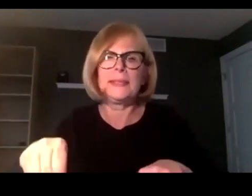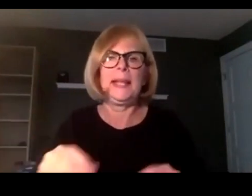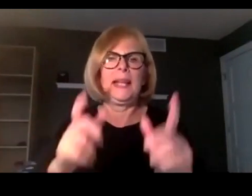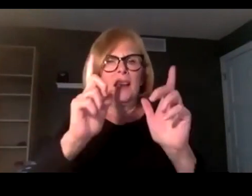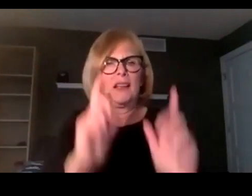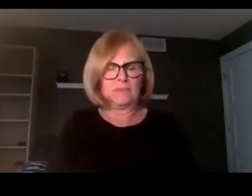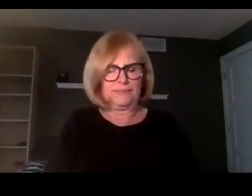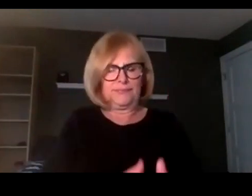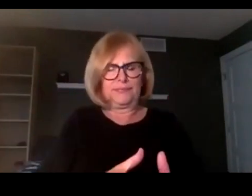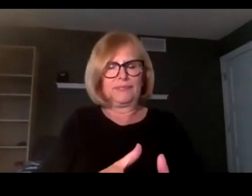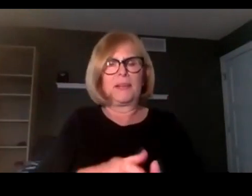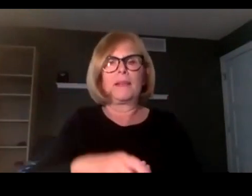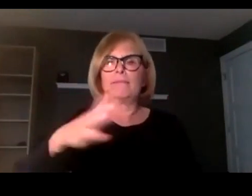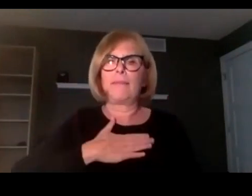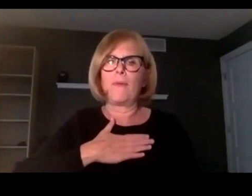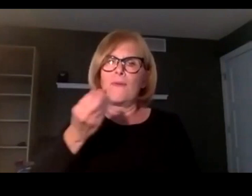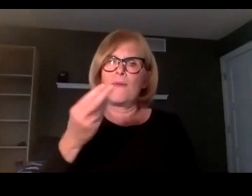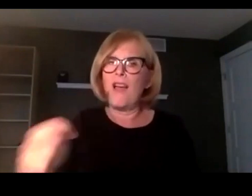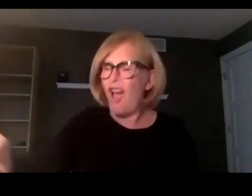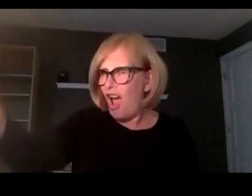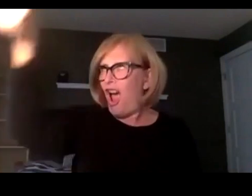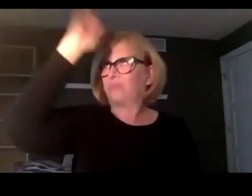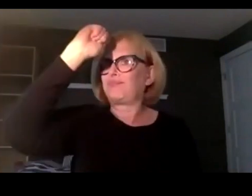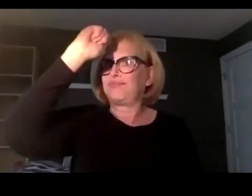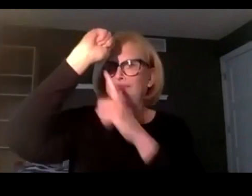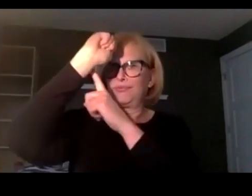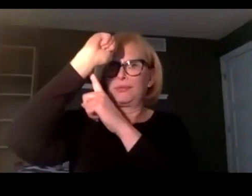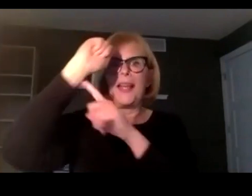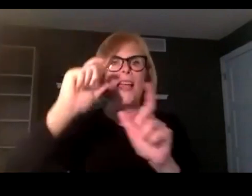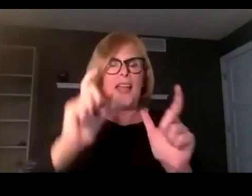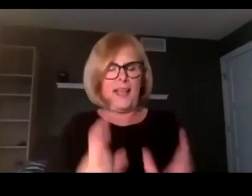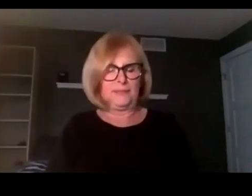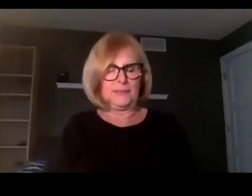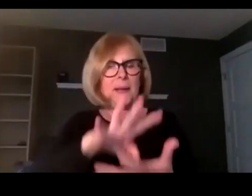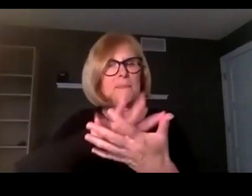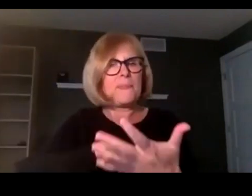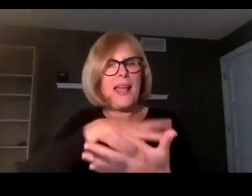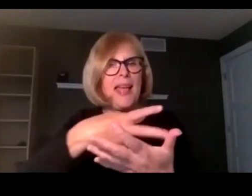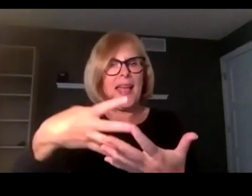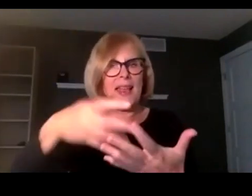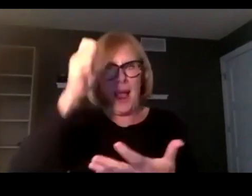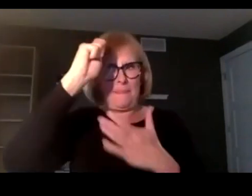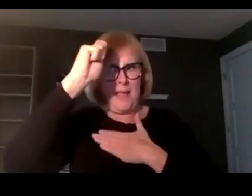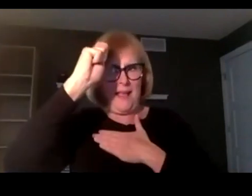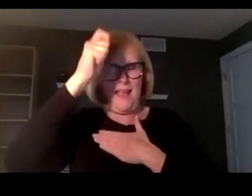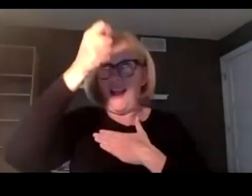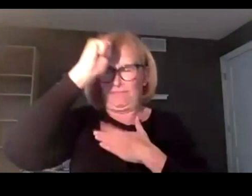first his own checked cap, then the gray caps, then the brown caps,